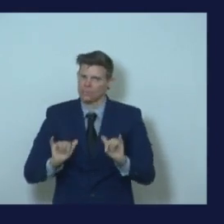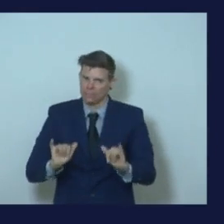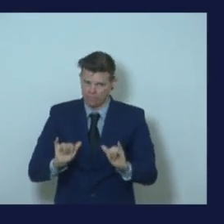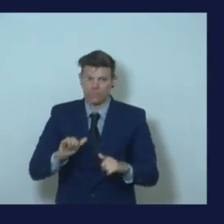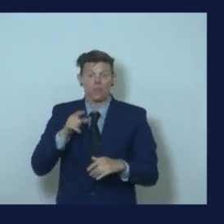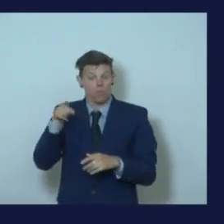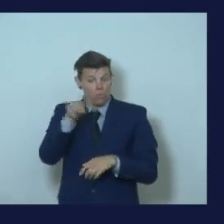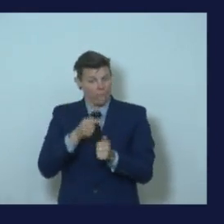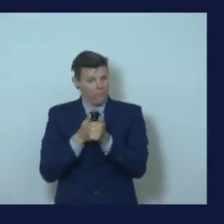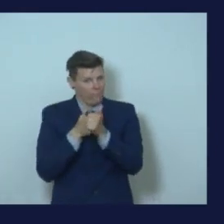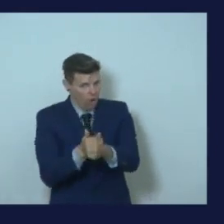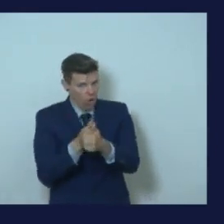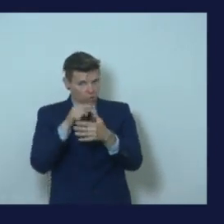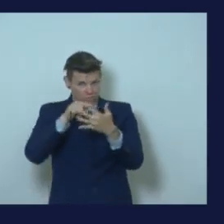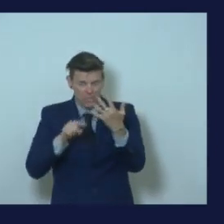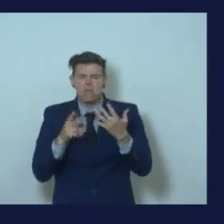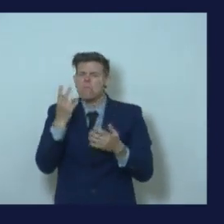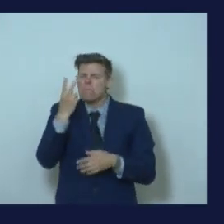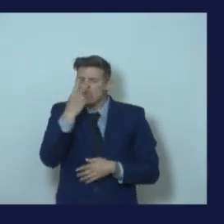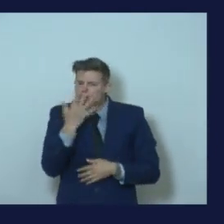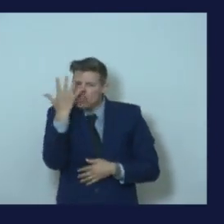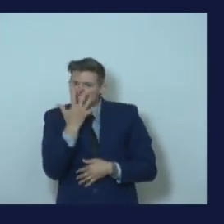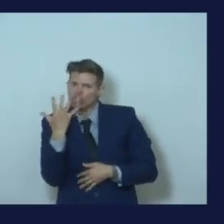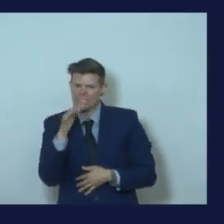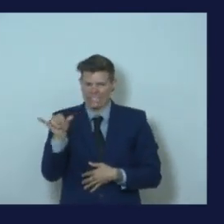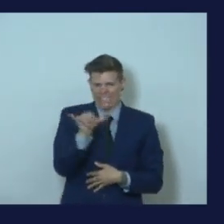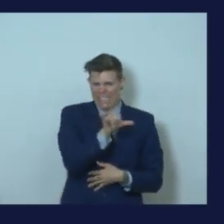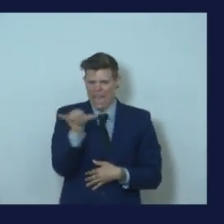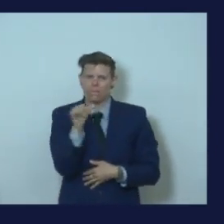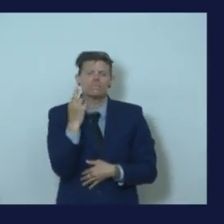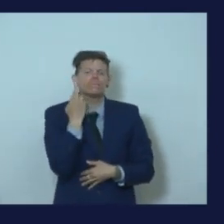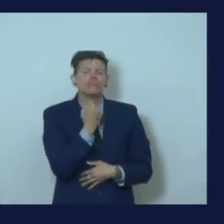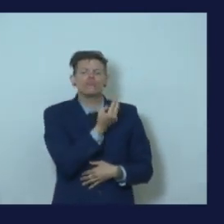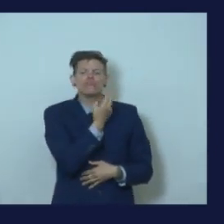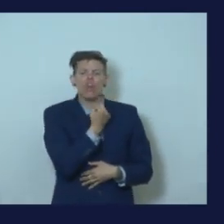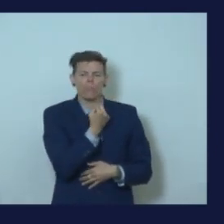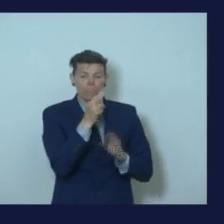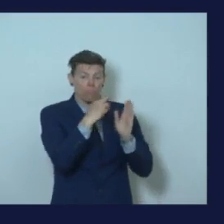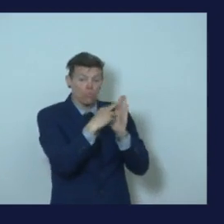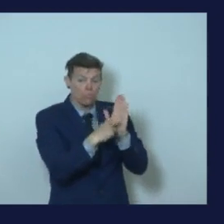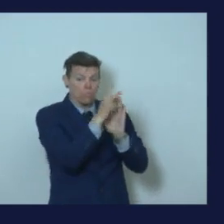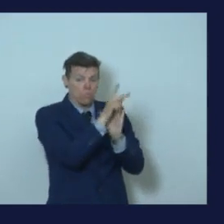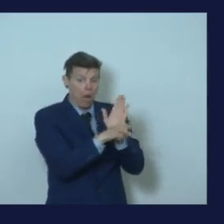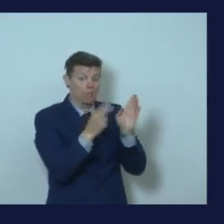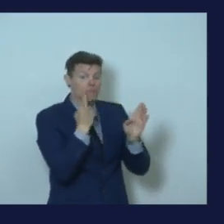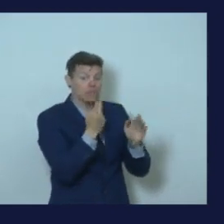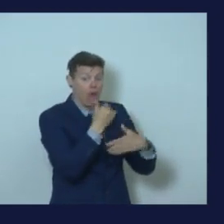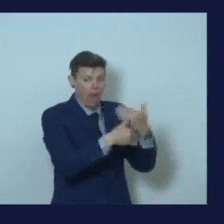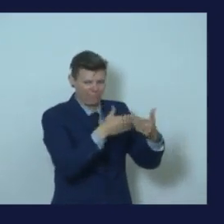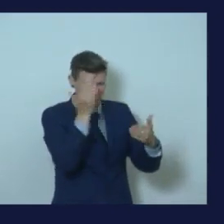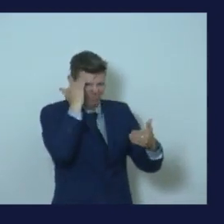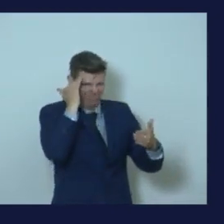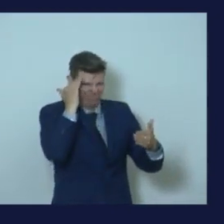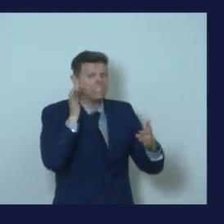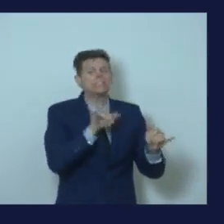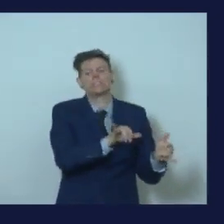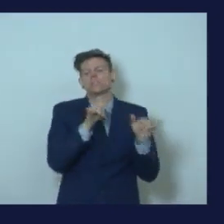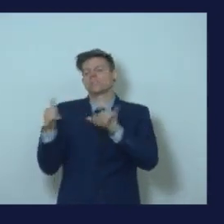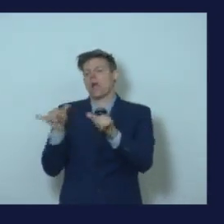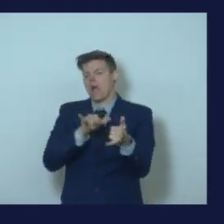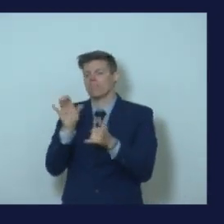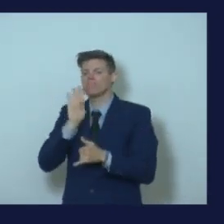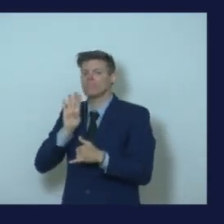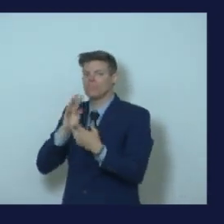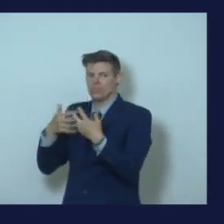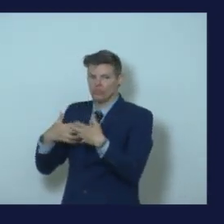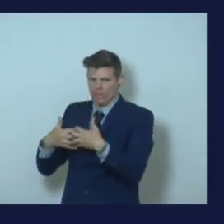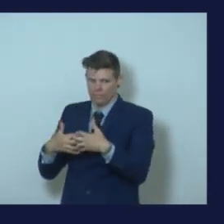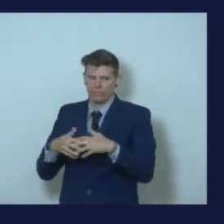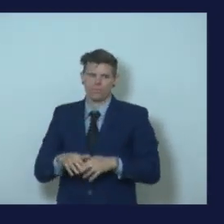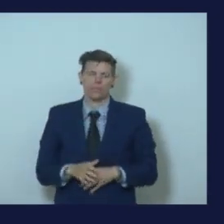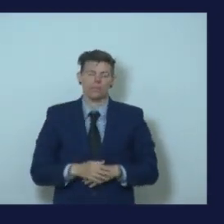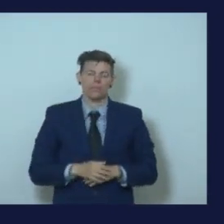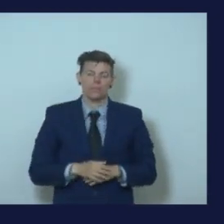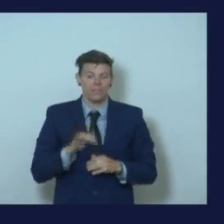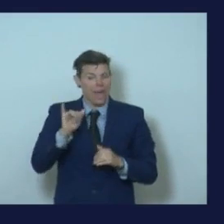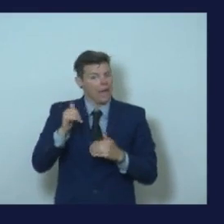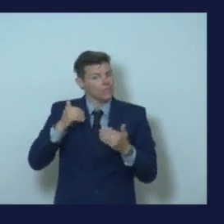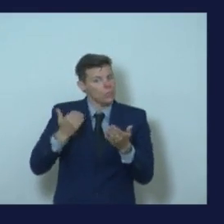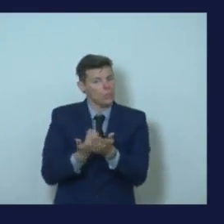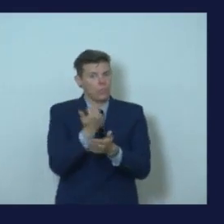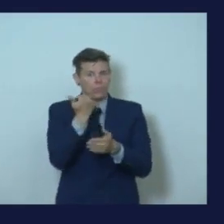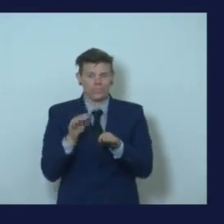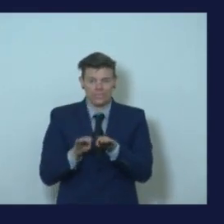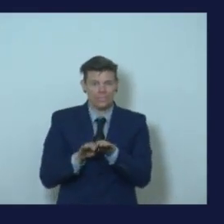COVID SAFE PRACTICES SIX FEET APART SOCIAL DISTANCING AND I’VE IDENTIFIED ALL OF THOSE THEY LOOK VERY SIMILAR TO THE COVID SAFE PRACTICES FOR RESTAURANTS.